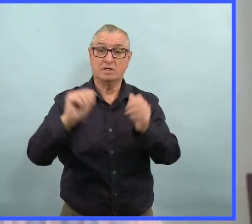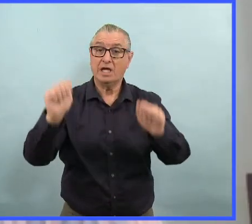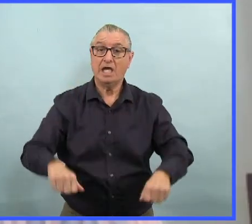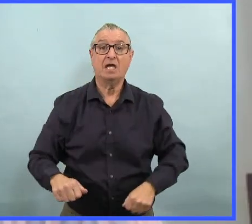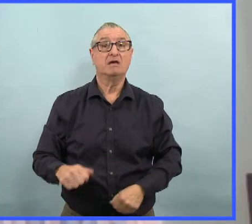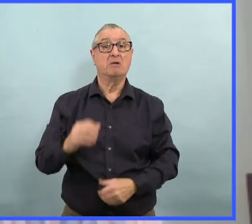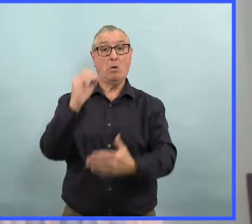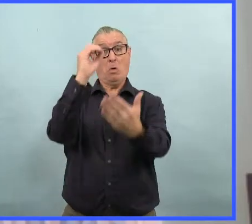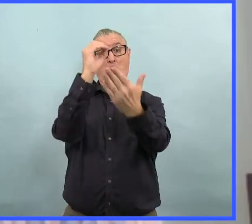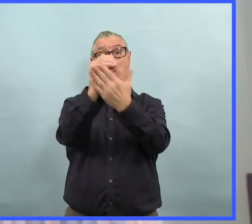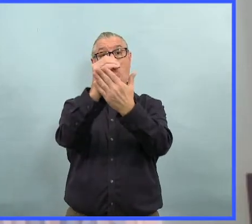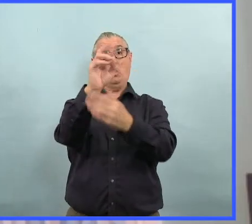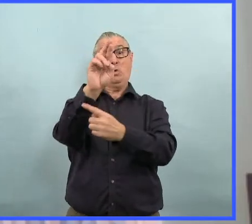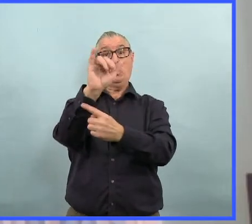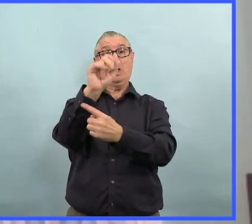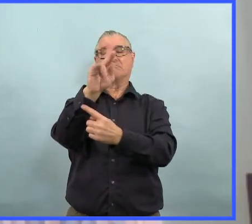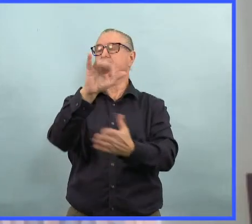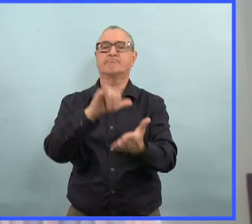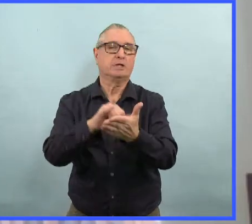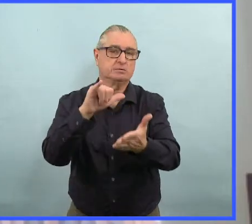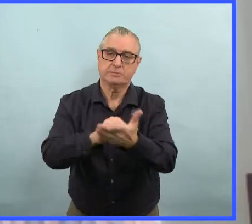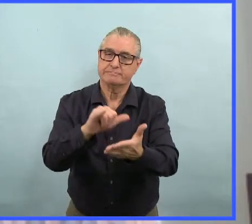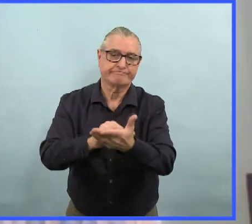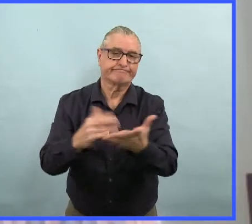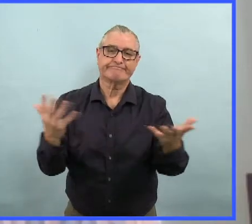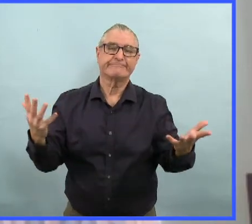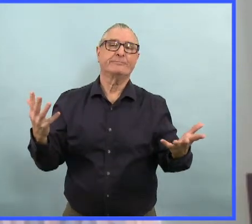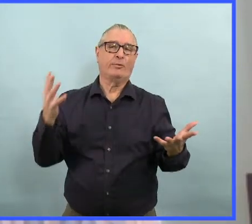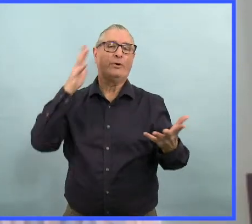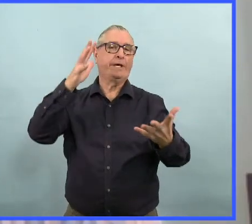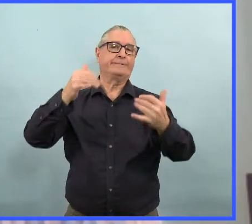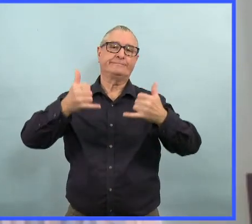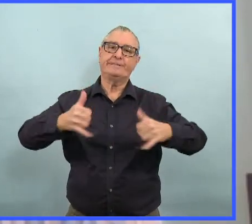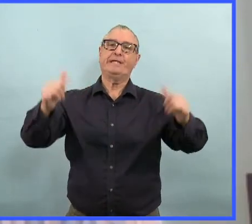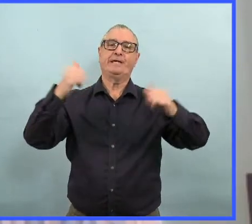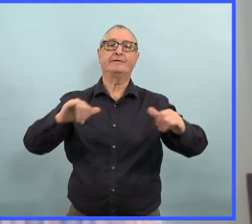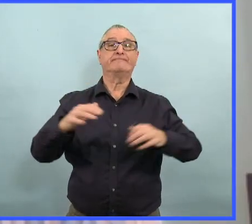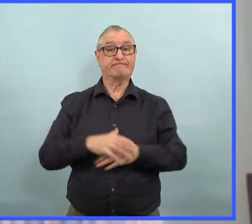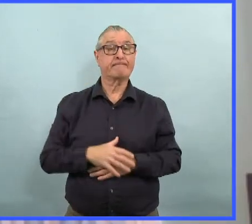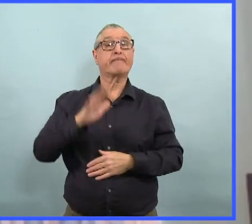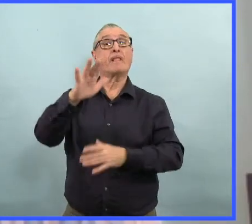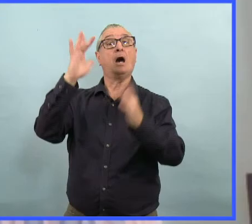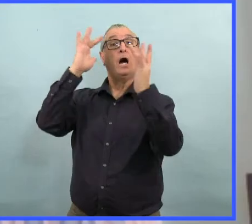but our hospital numbers we can get details from shared health but we've seen throughout